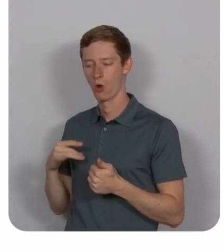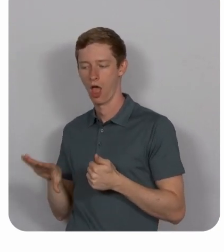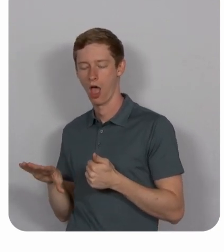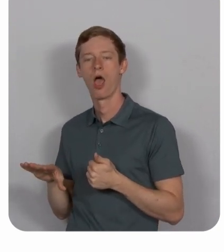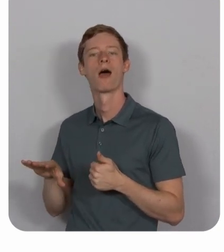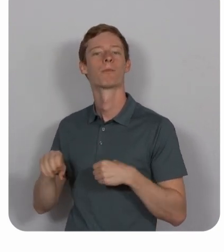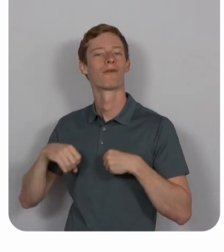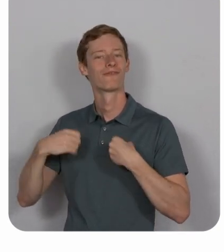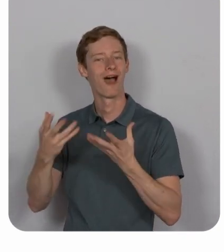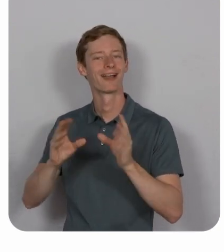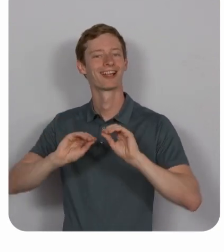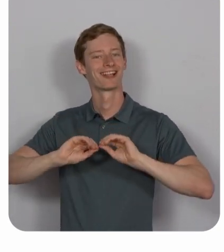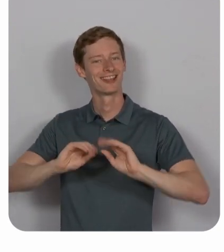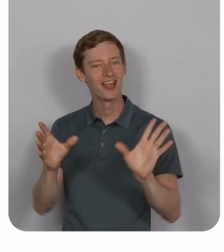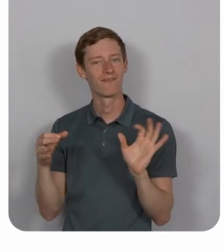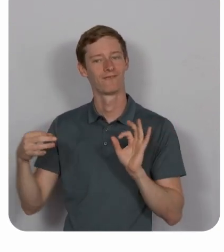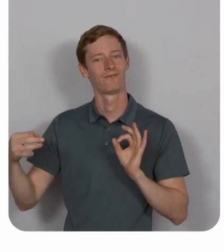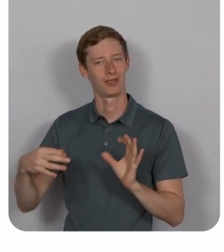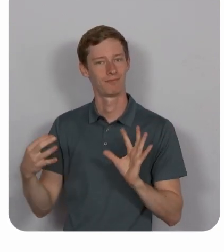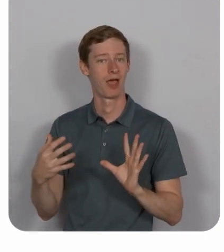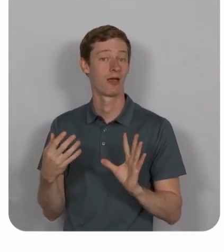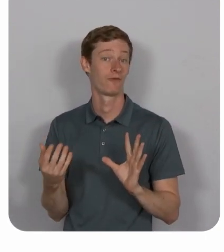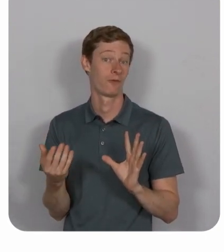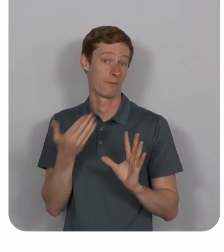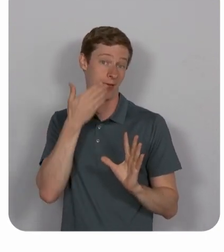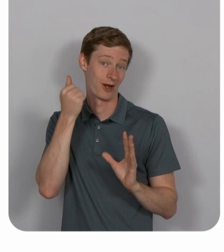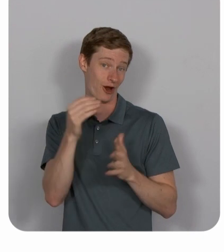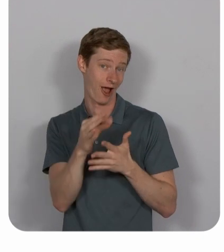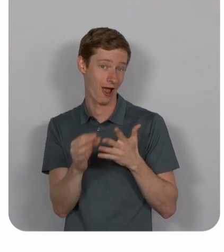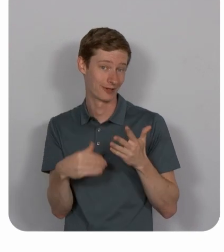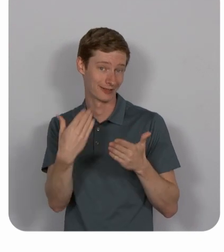provide us with explicit feedback to create a better set of options next time.